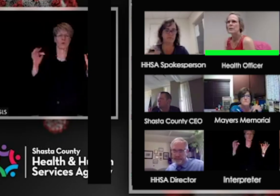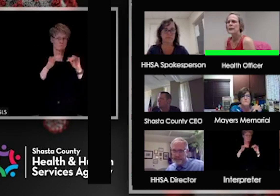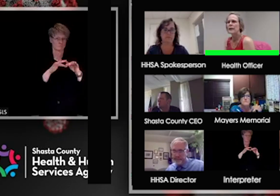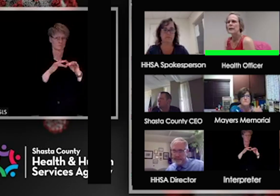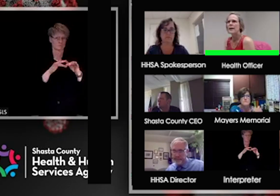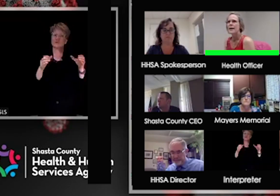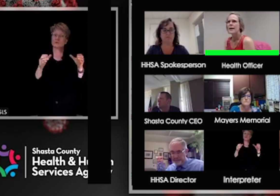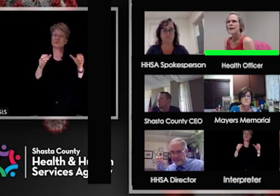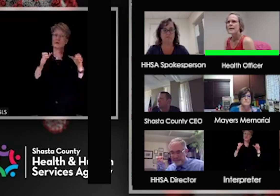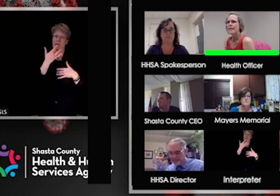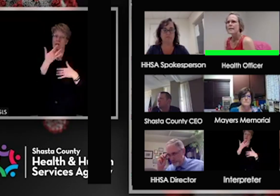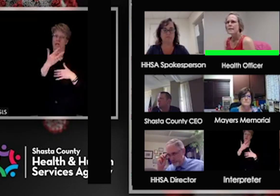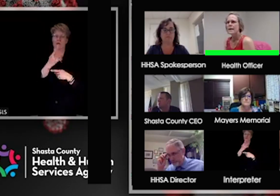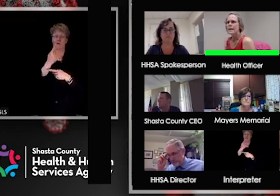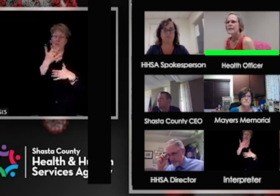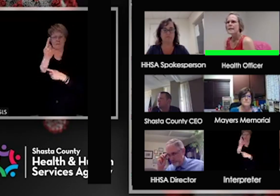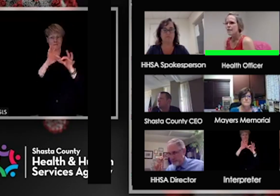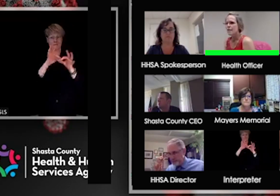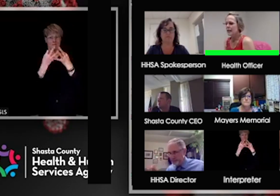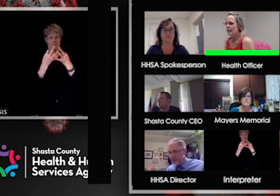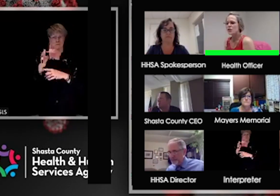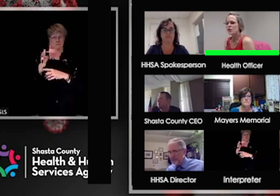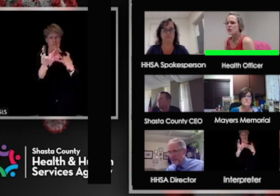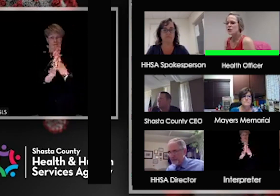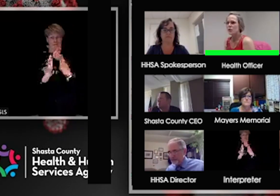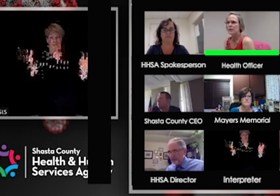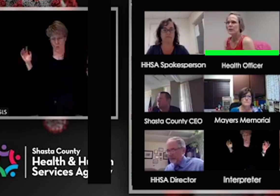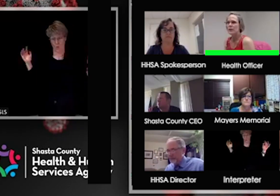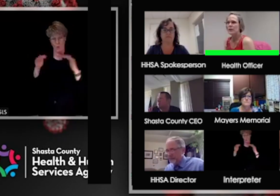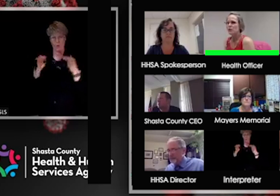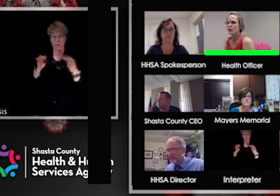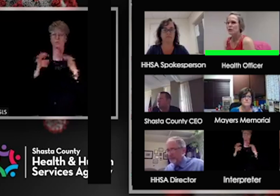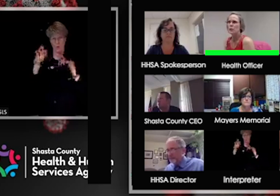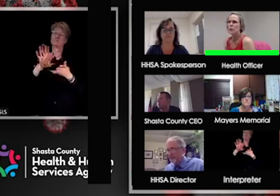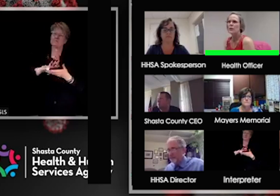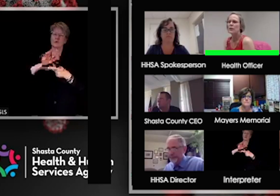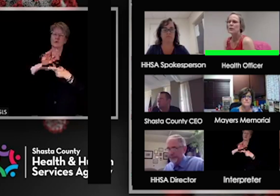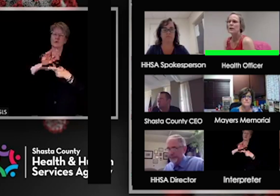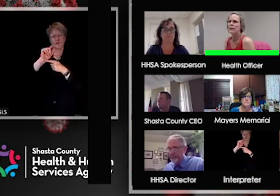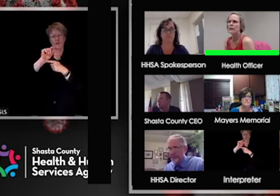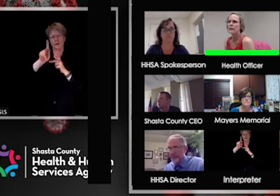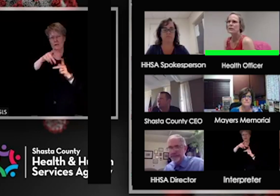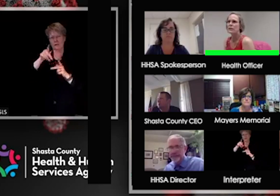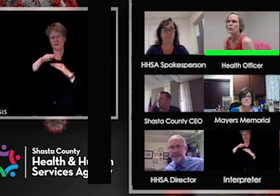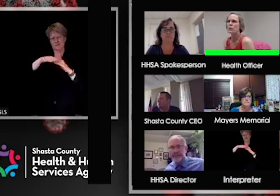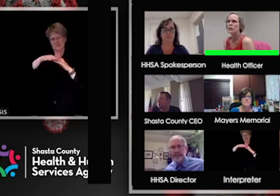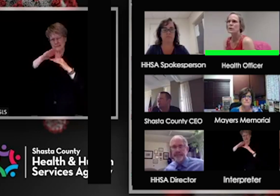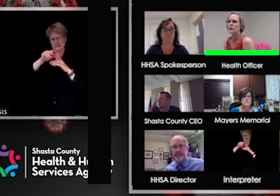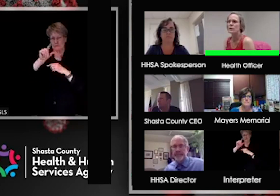we think. In addition to the case, so far, we’ve identified twelve individuals with